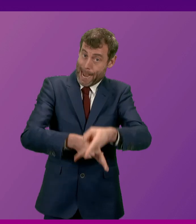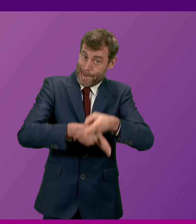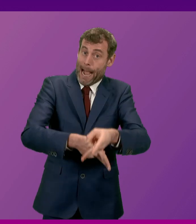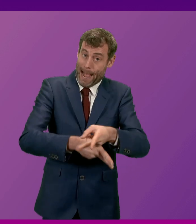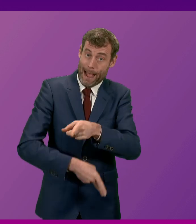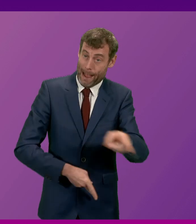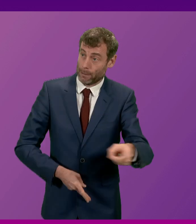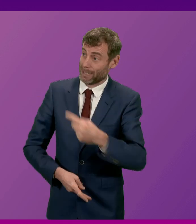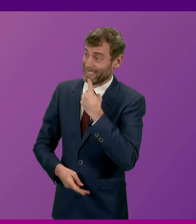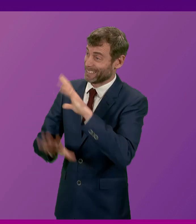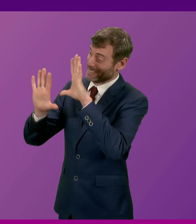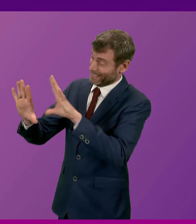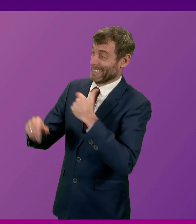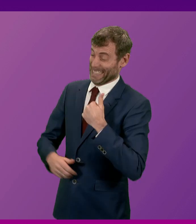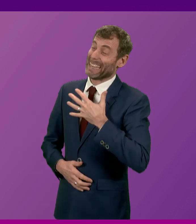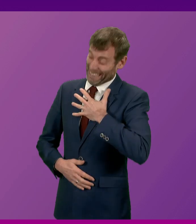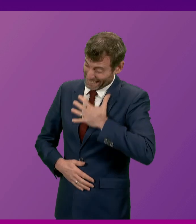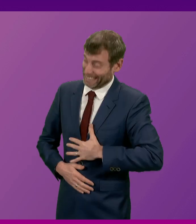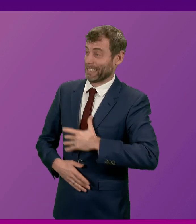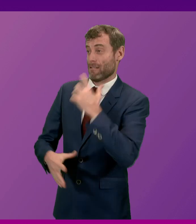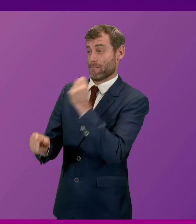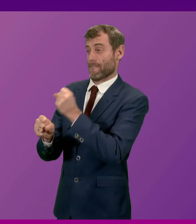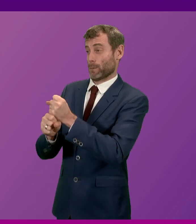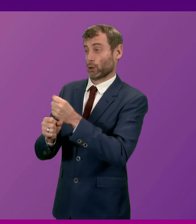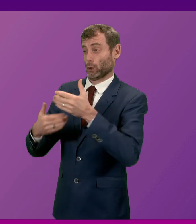pleaded with us—to implement the national care service.